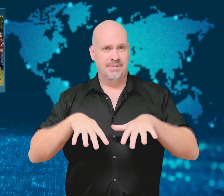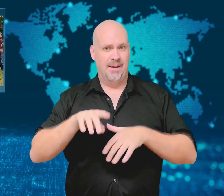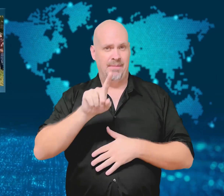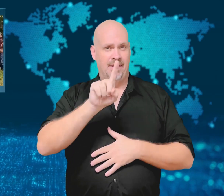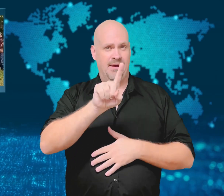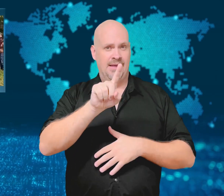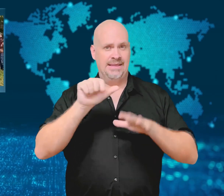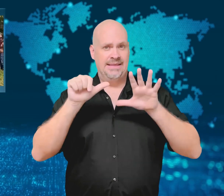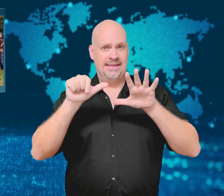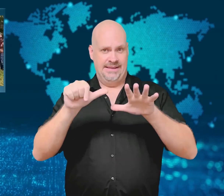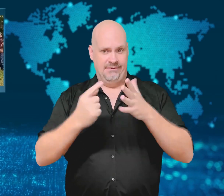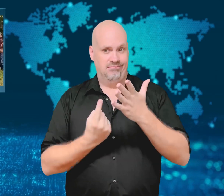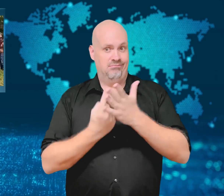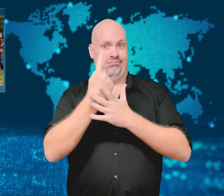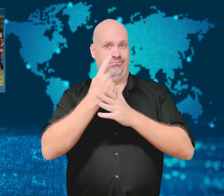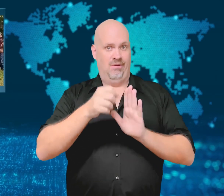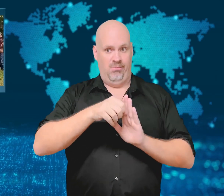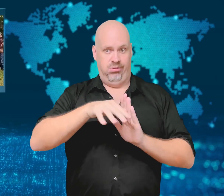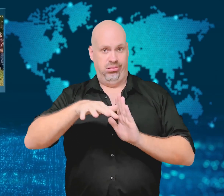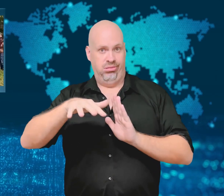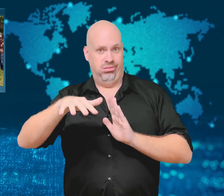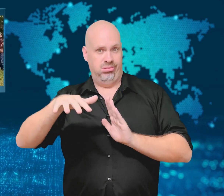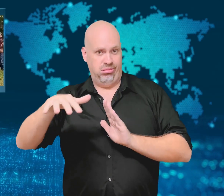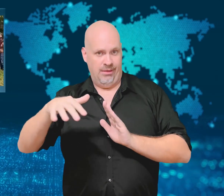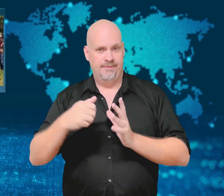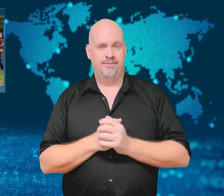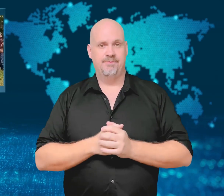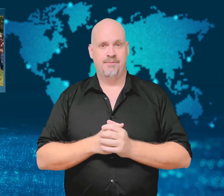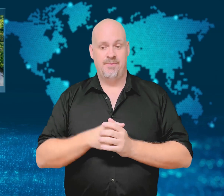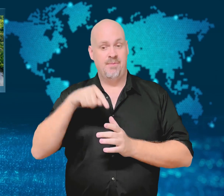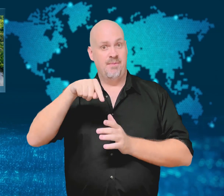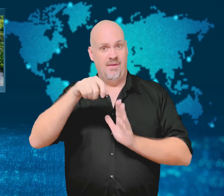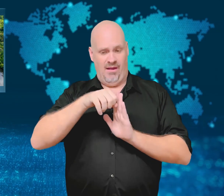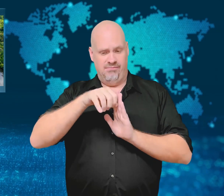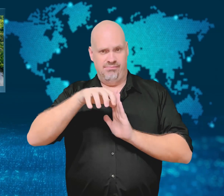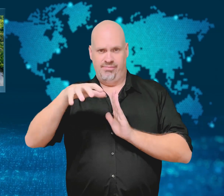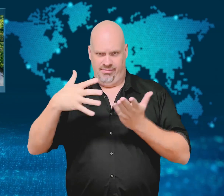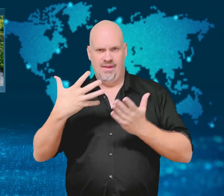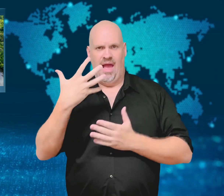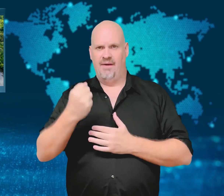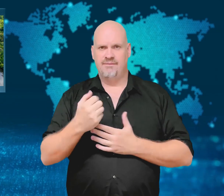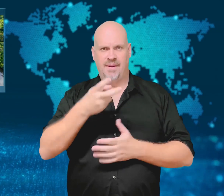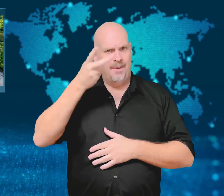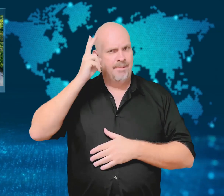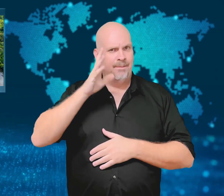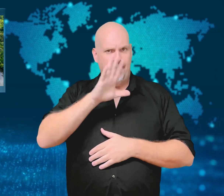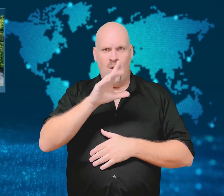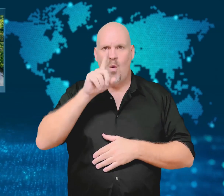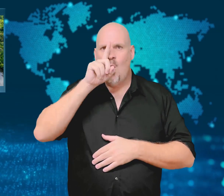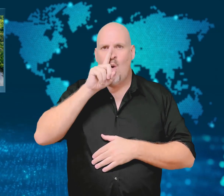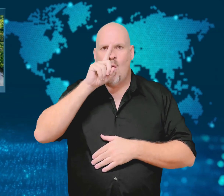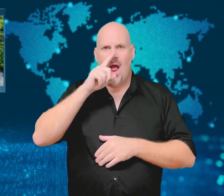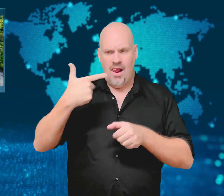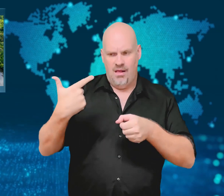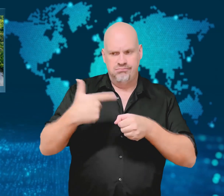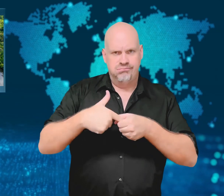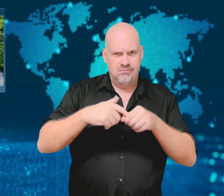The indigenous groups have been protesting the spill for almost two months.